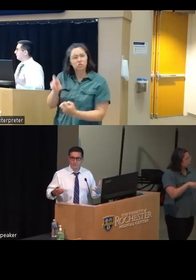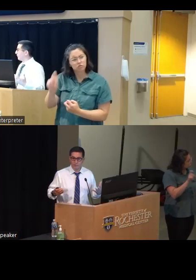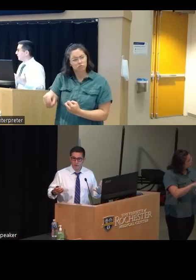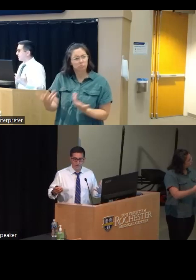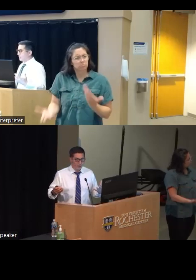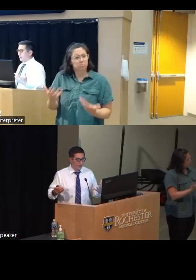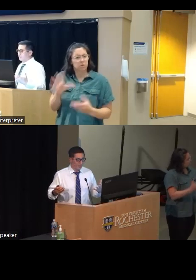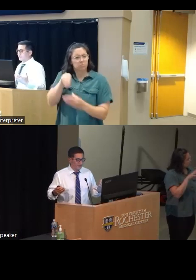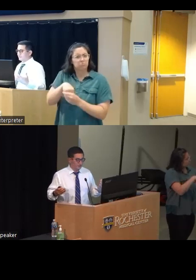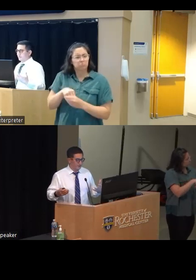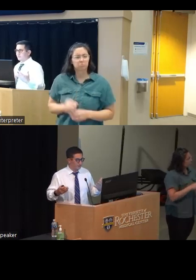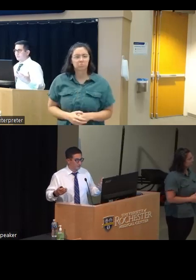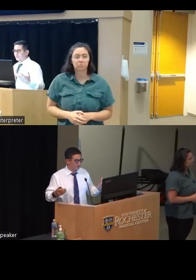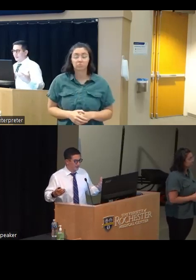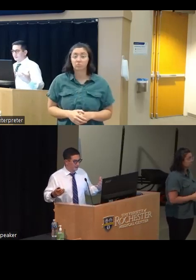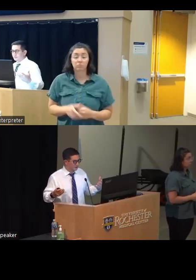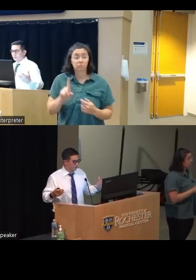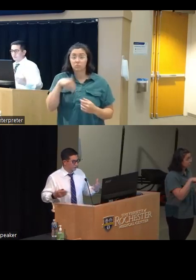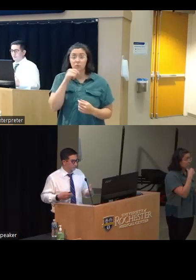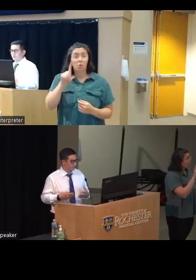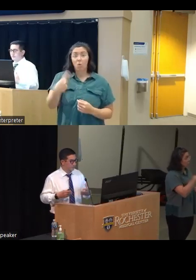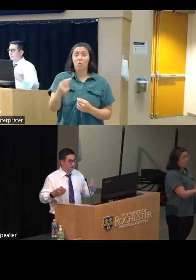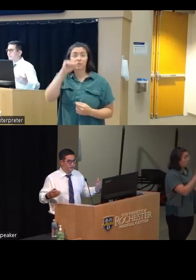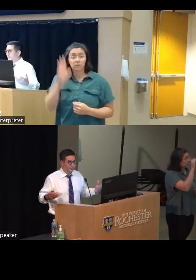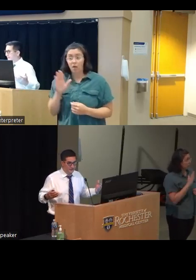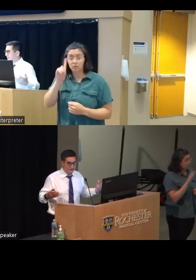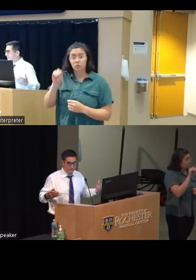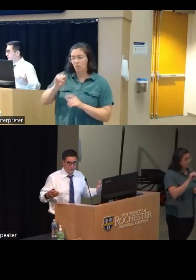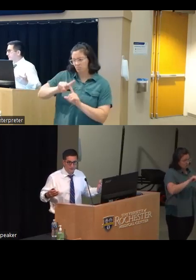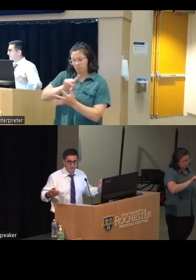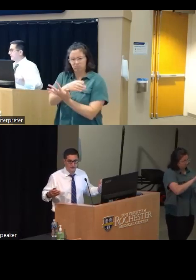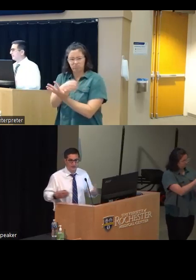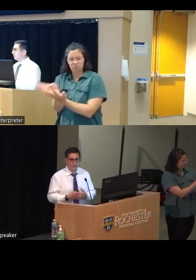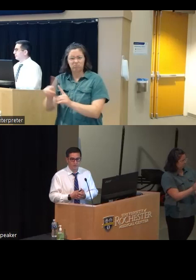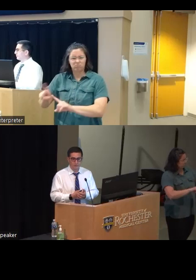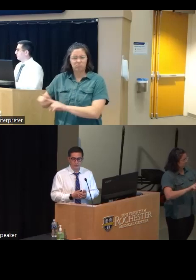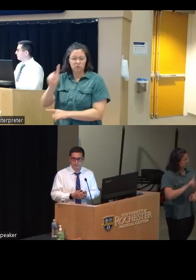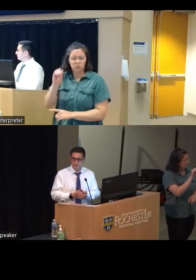for uh patients not with just psychotic disorders but with other psychiatric disorders uh or neuro